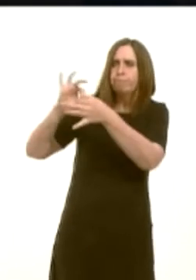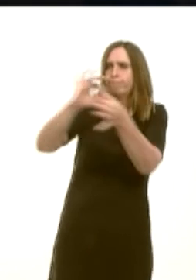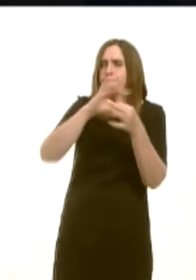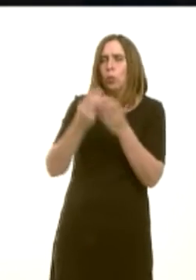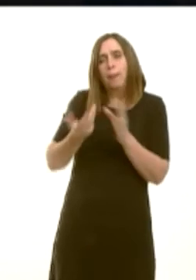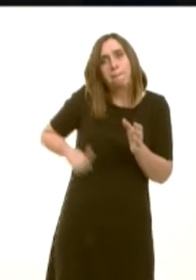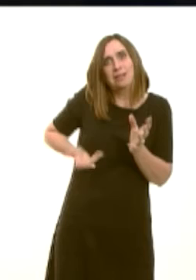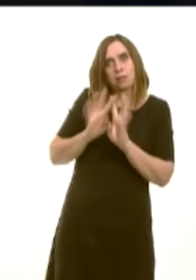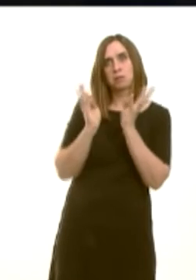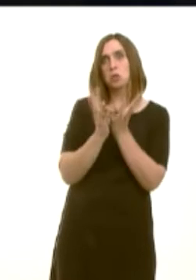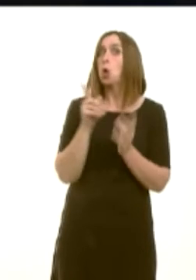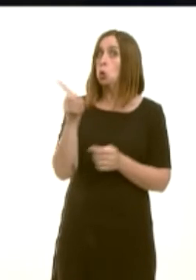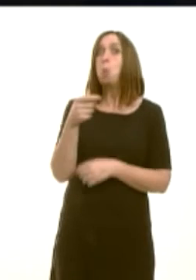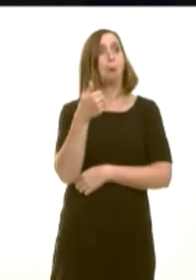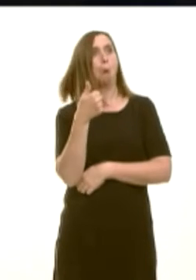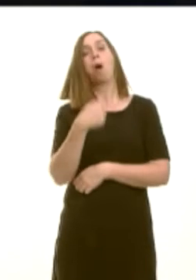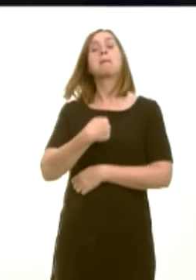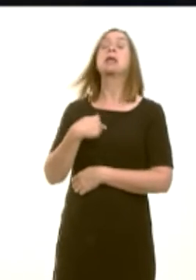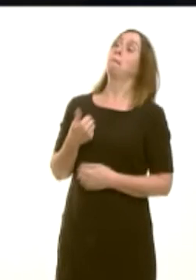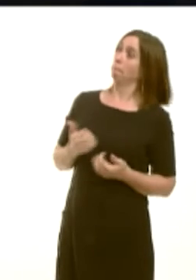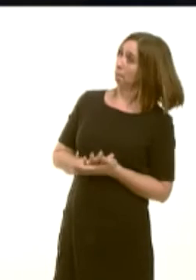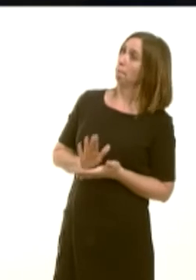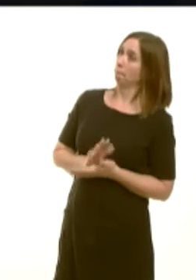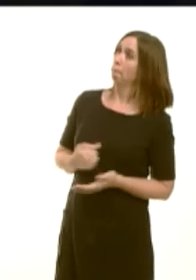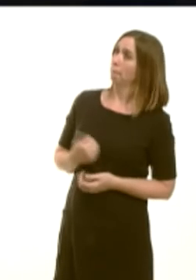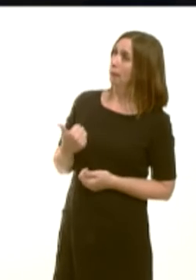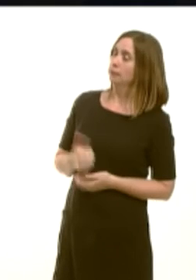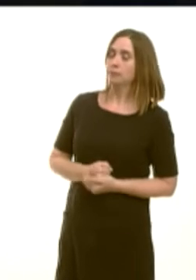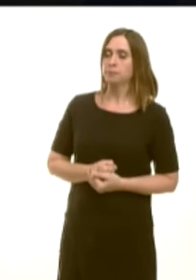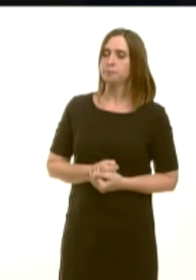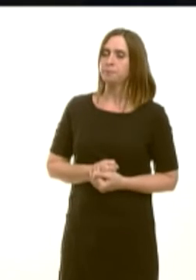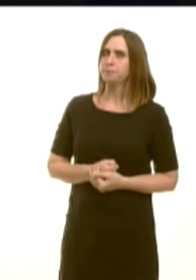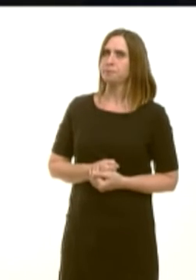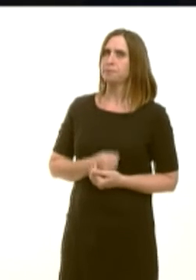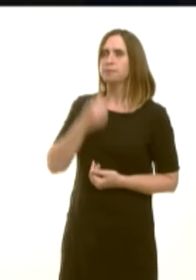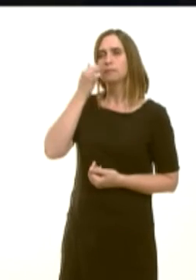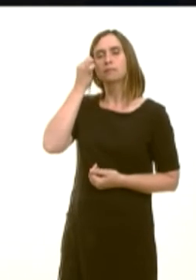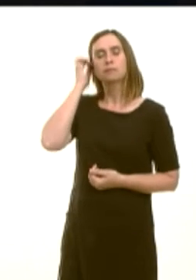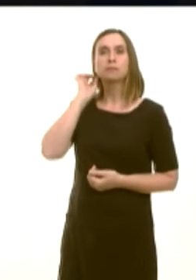around our membership of the European Union. What thoughts have you had about the potential